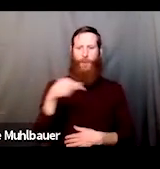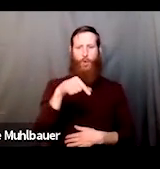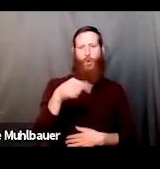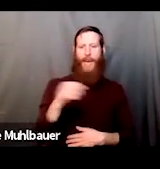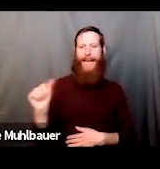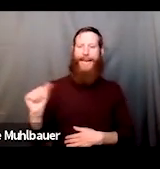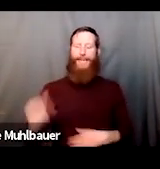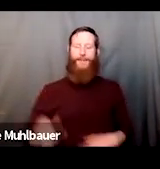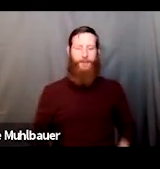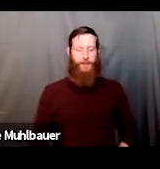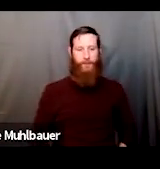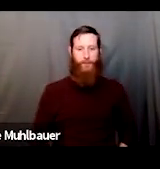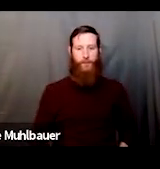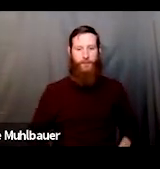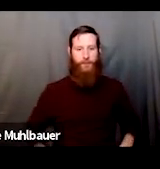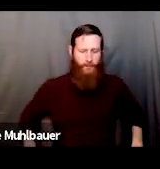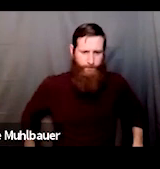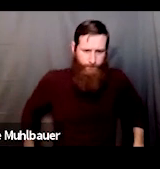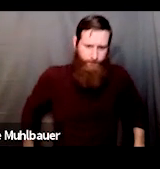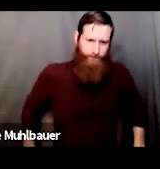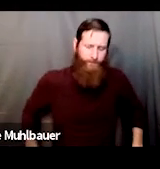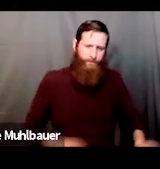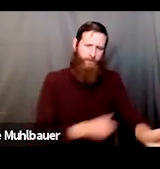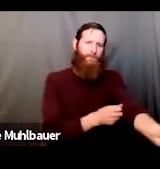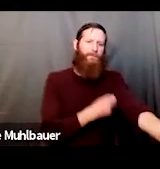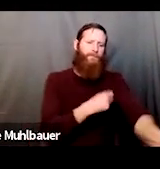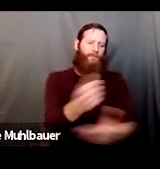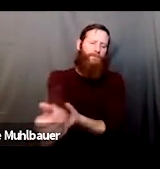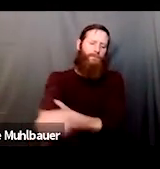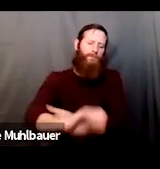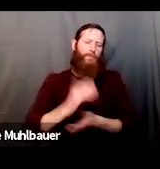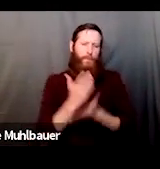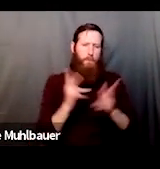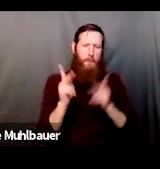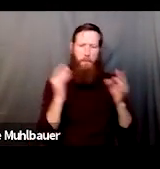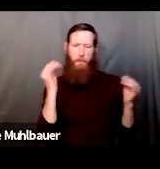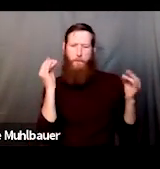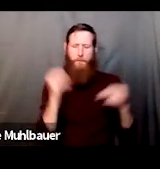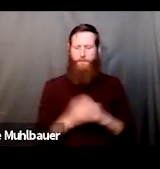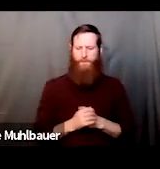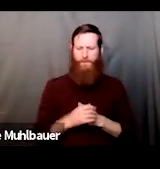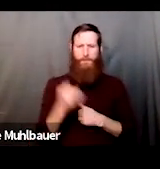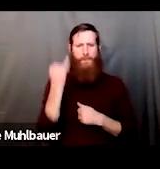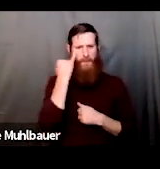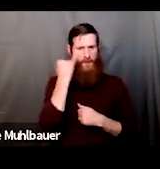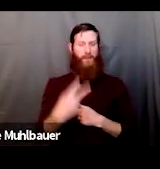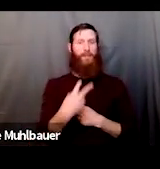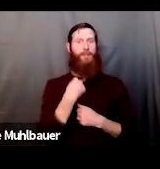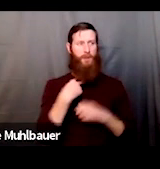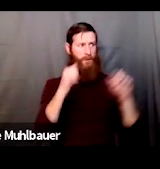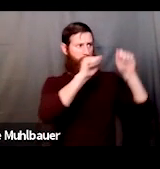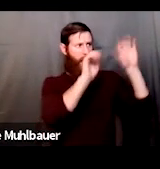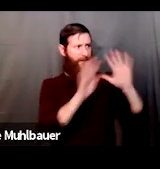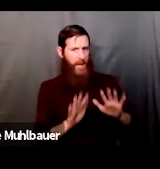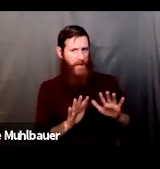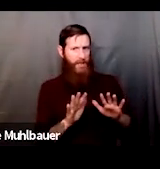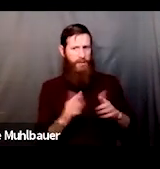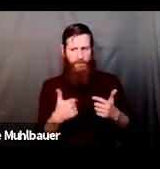More about avalanche rescue. IF you are caught in an avalanche are there things you can do?